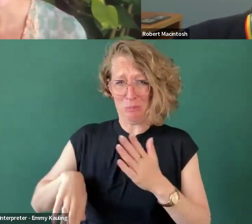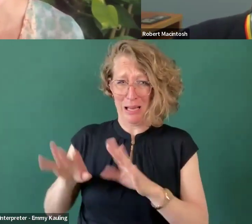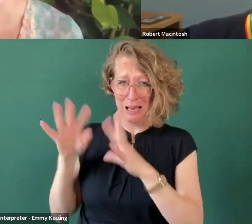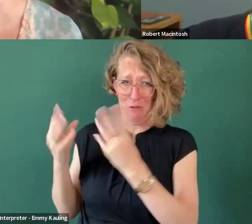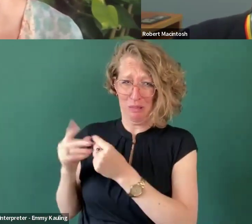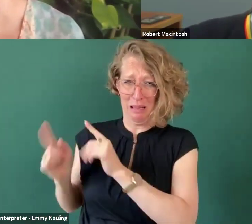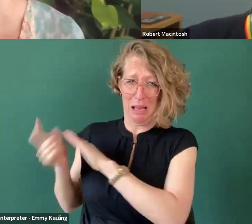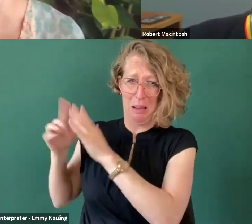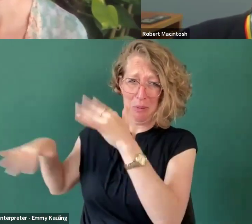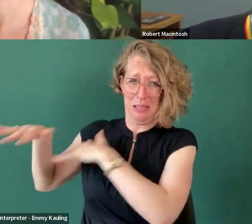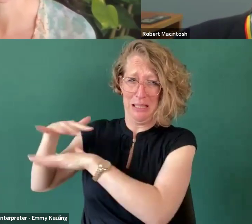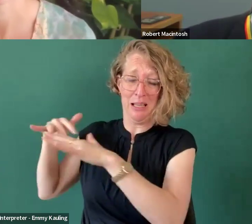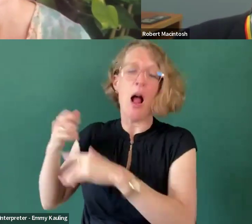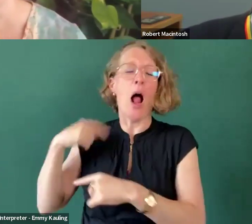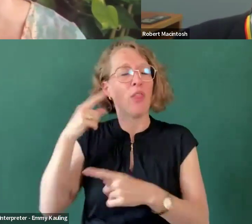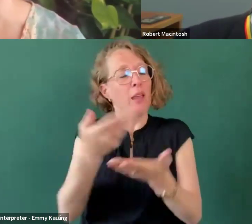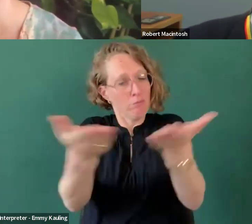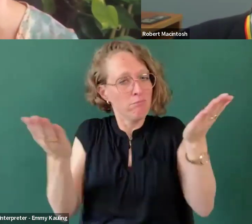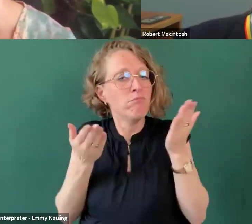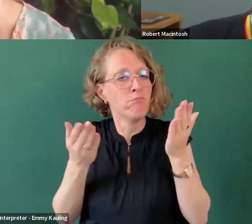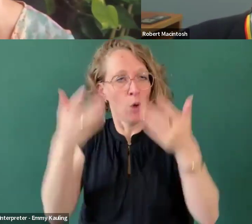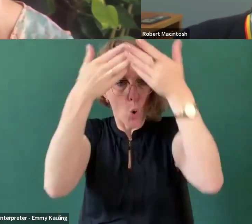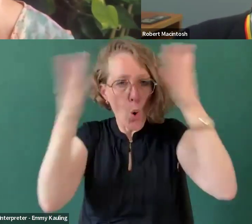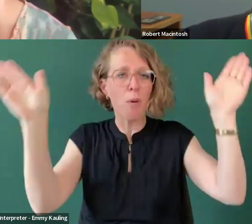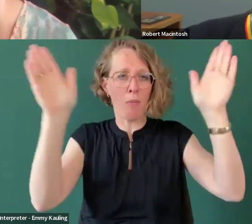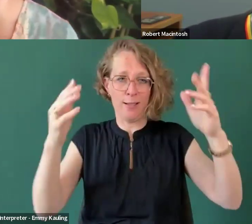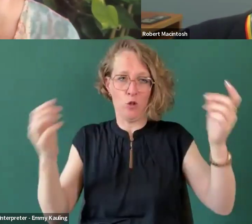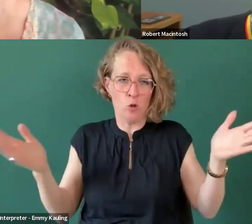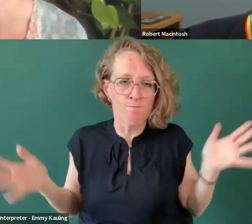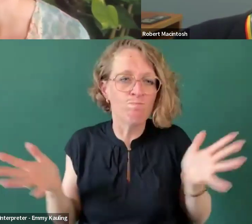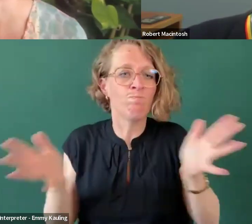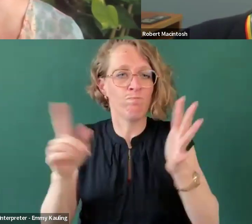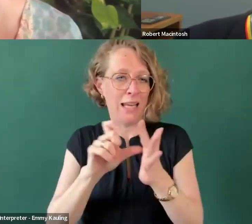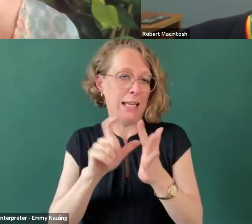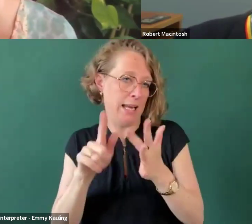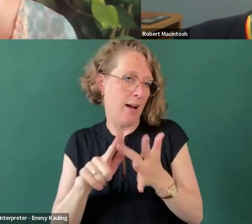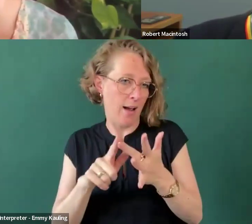that enough of us are open-minded to push this forward. So, thank you everybody for showing up.